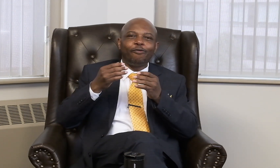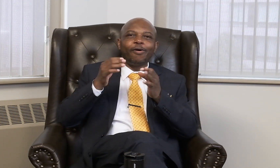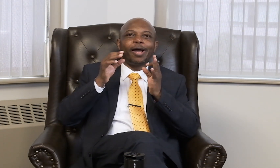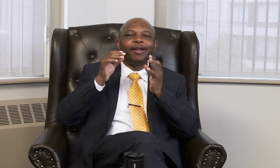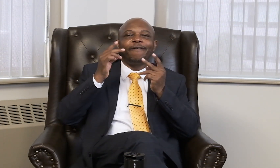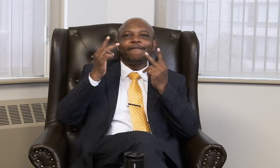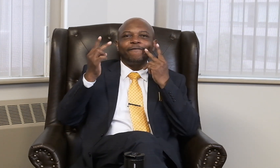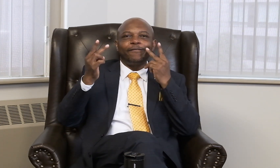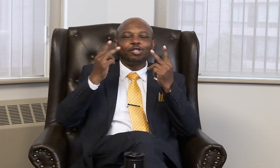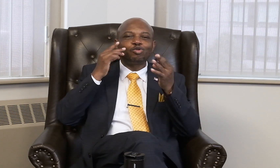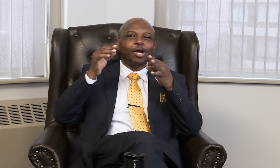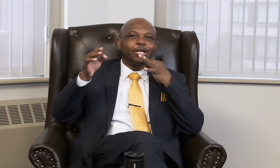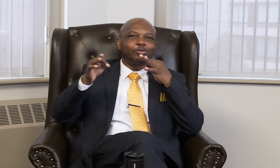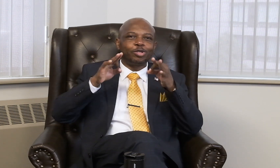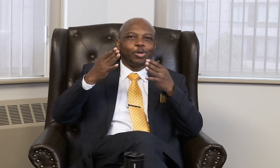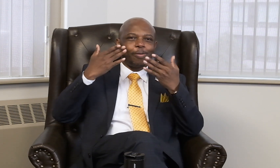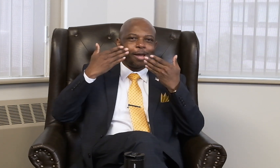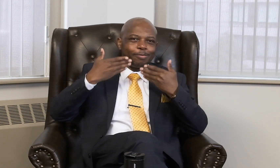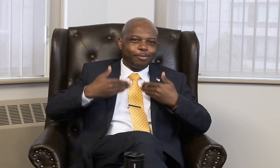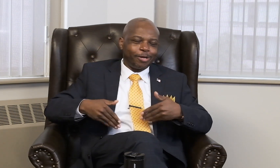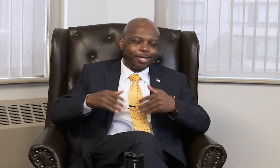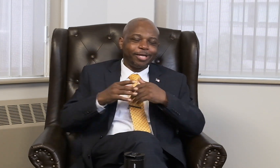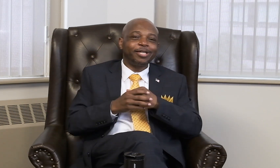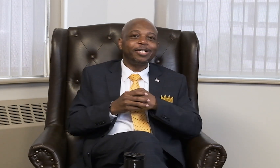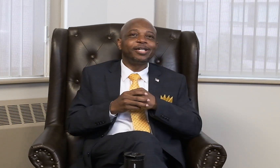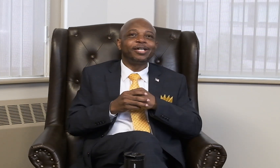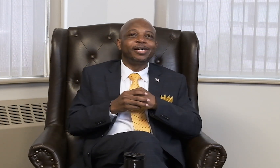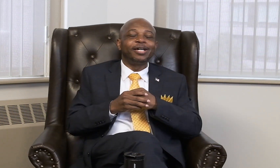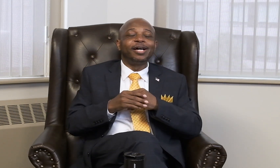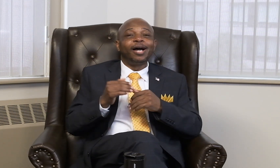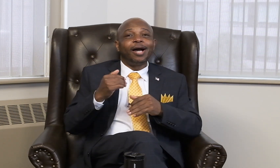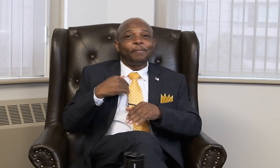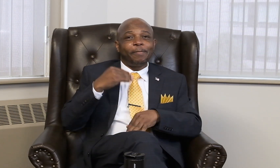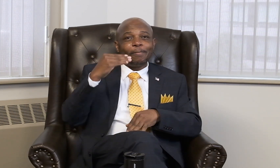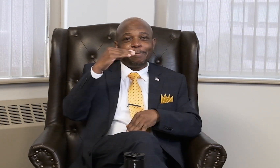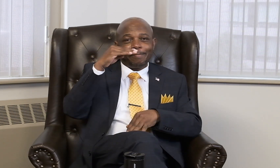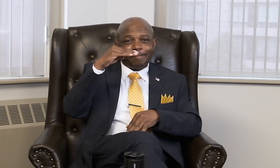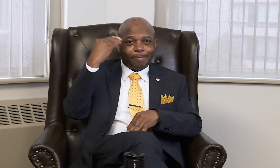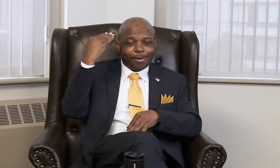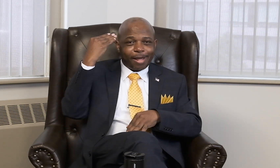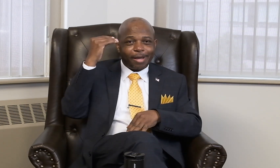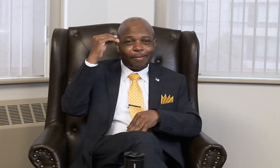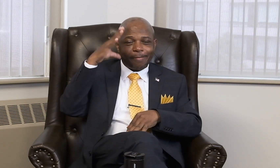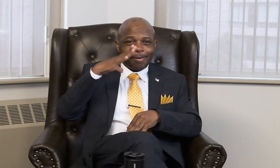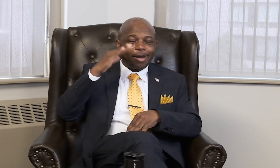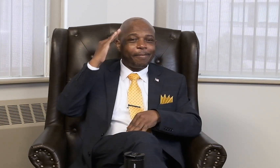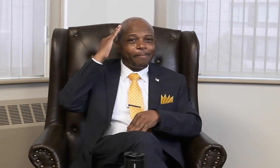but before I proceed, I want to give a visual description of myself.